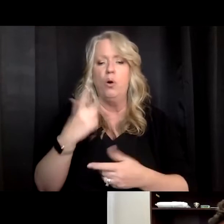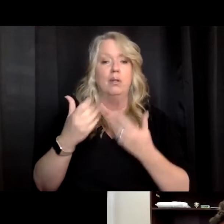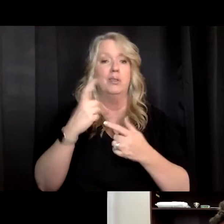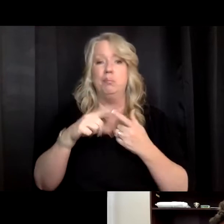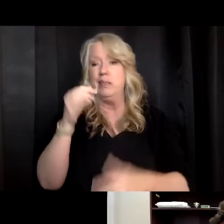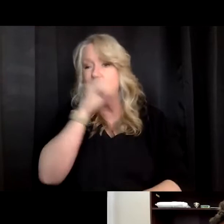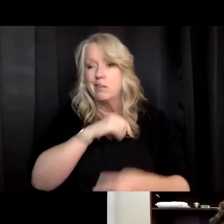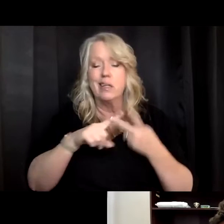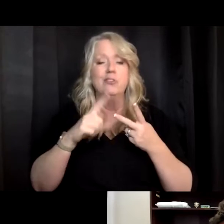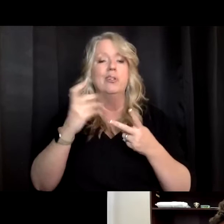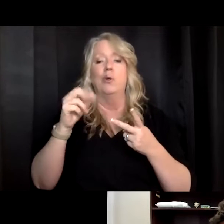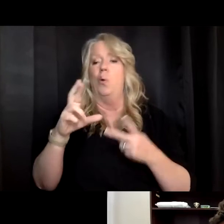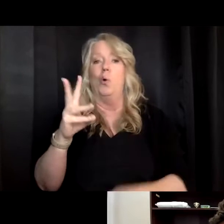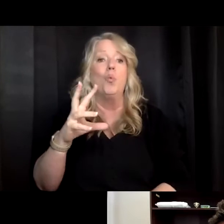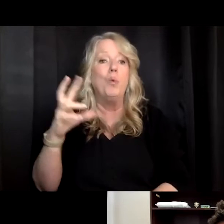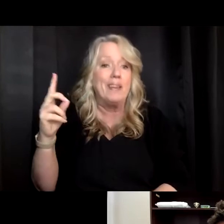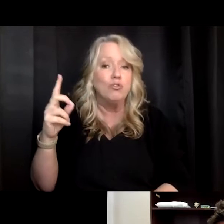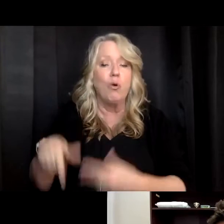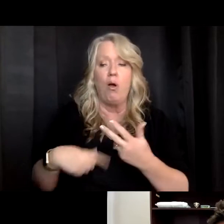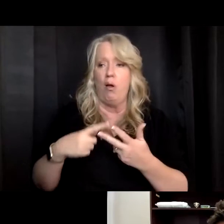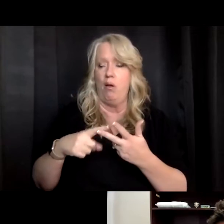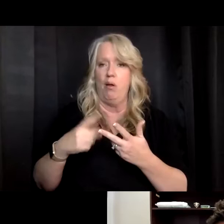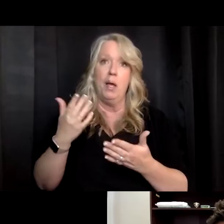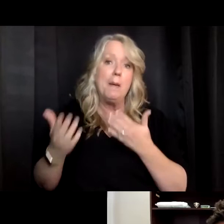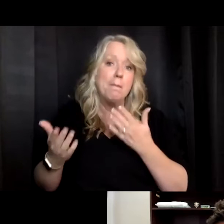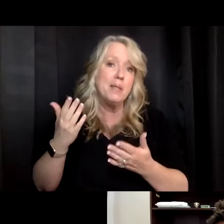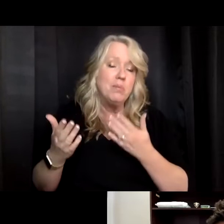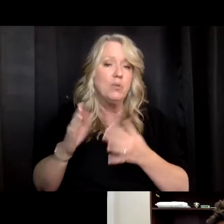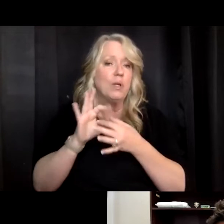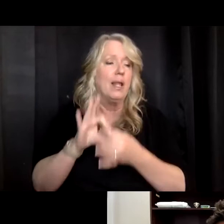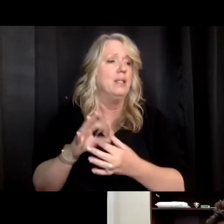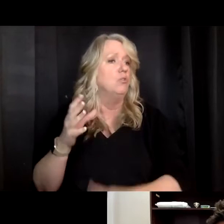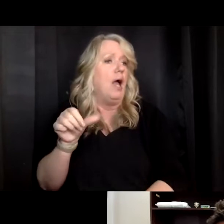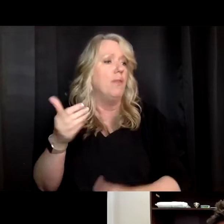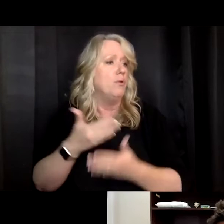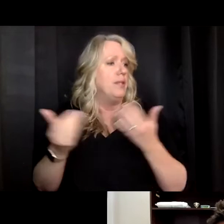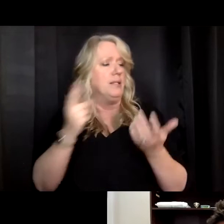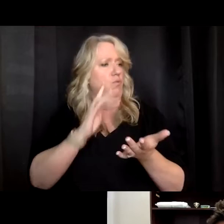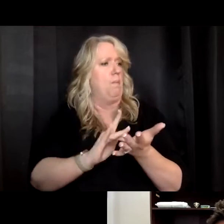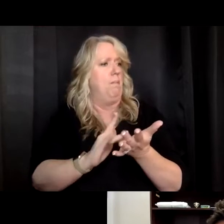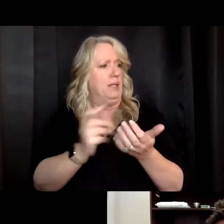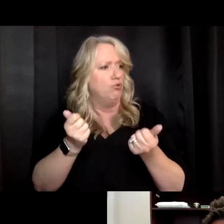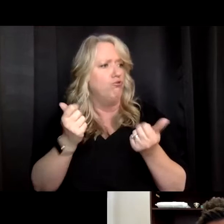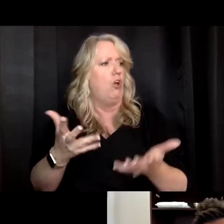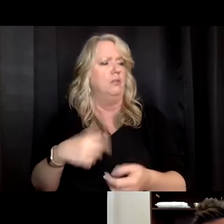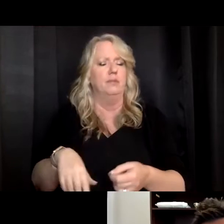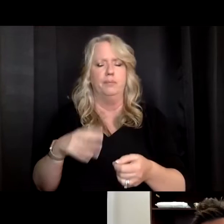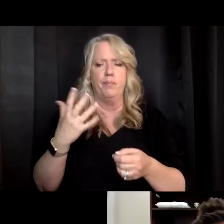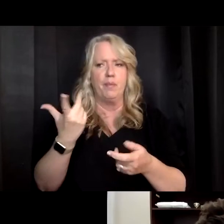RELAYED TO MENTAL HEALTH KHAL IN JS,